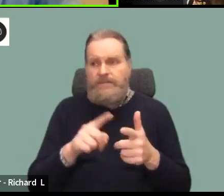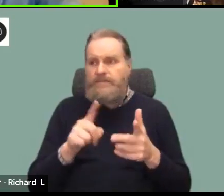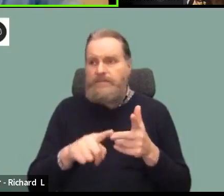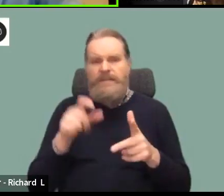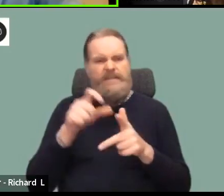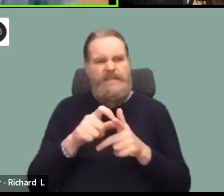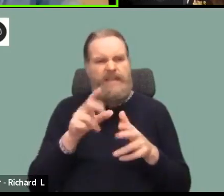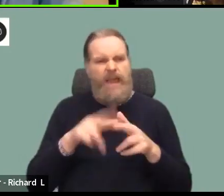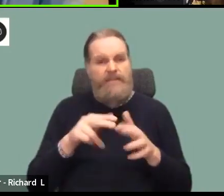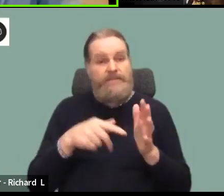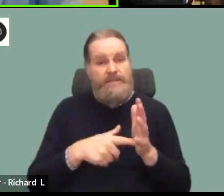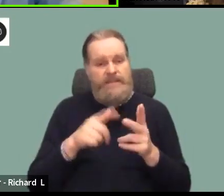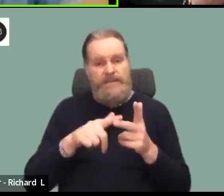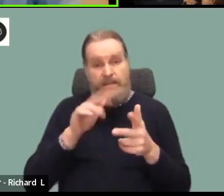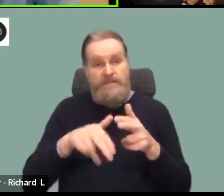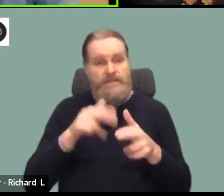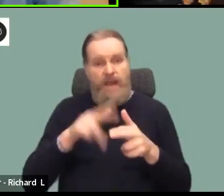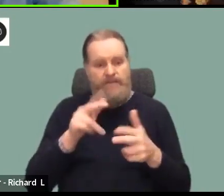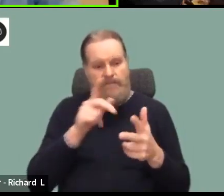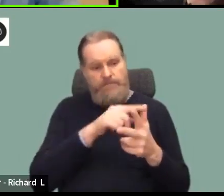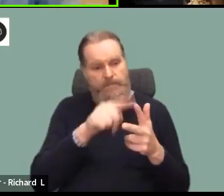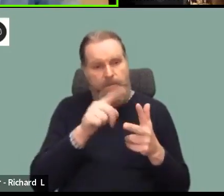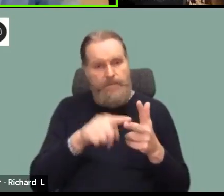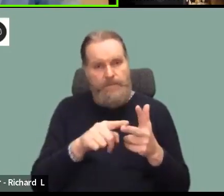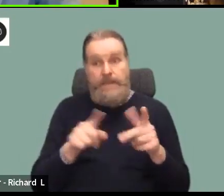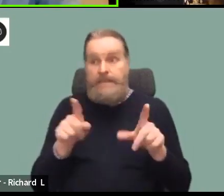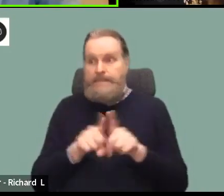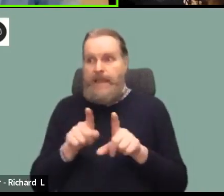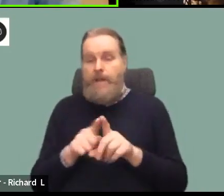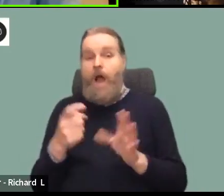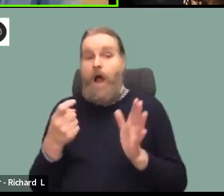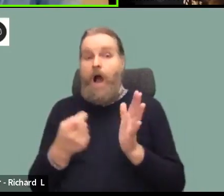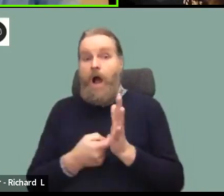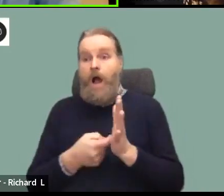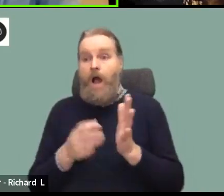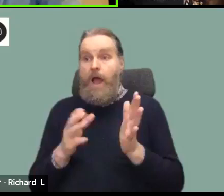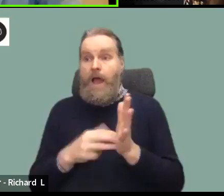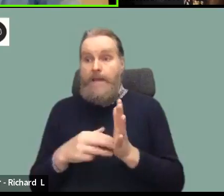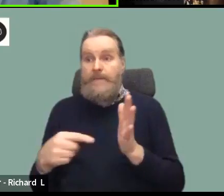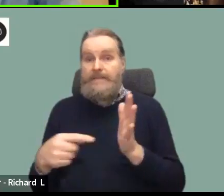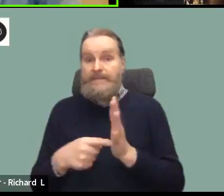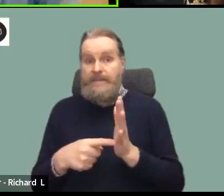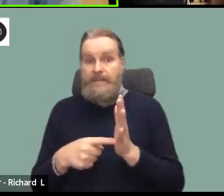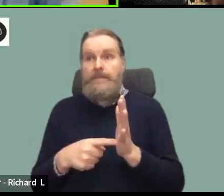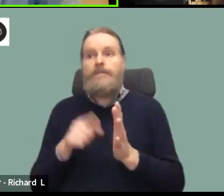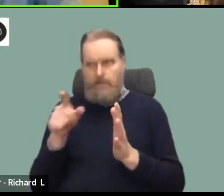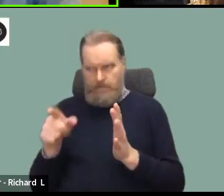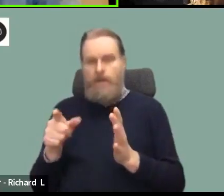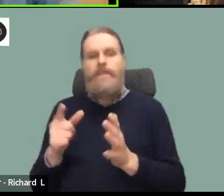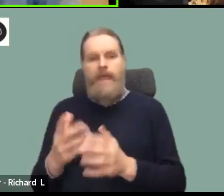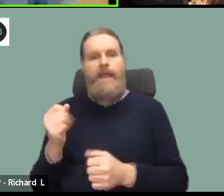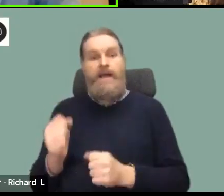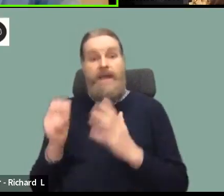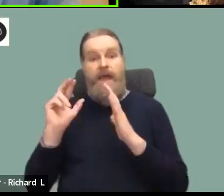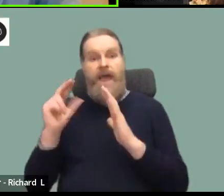our central highways, members our central highways members and DFT staff. We are already talking to you and is it. ey are empty are empty. That was announced, eight days